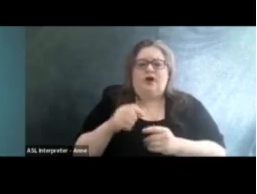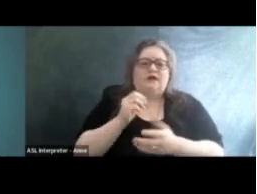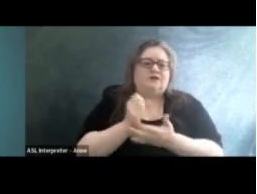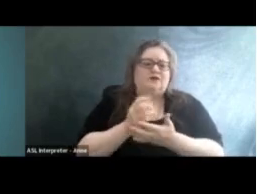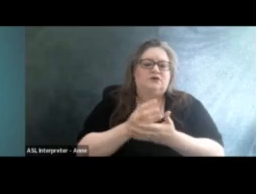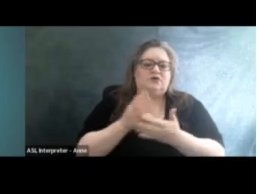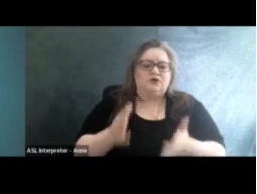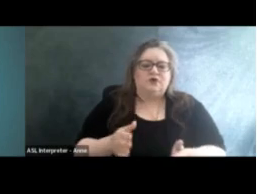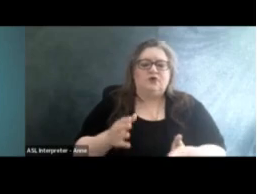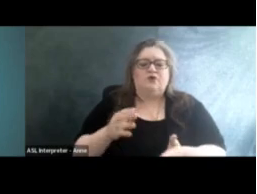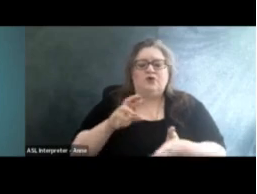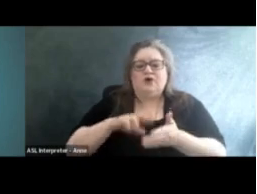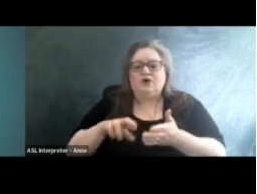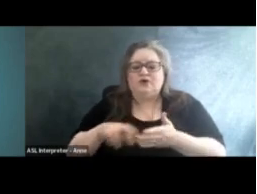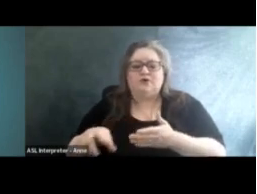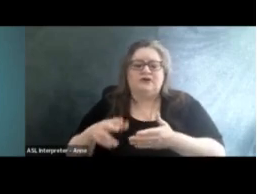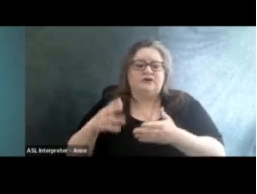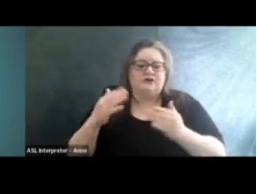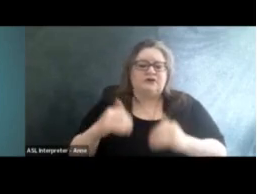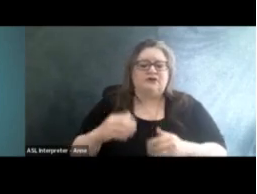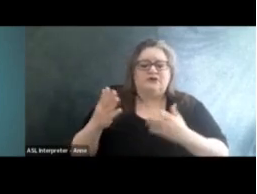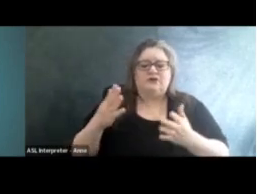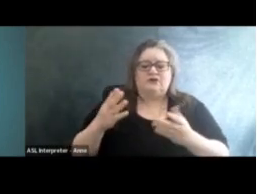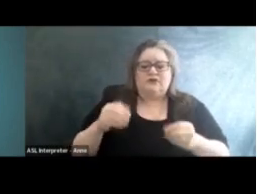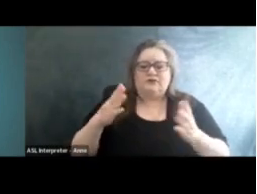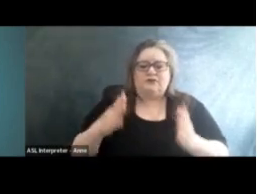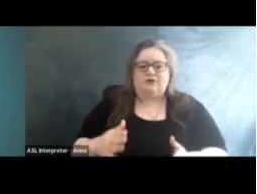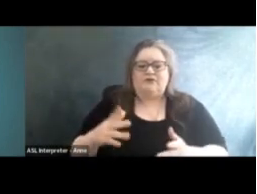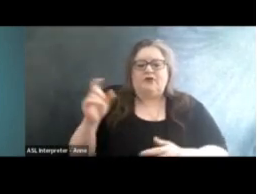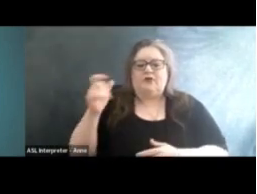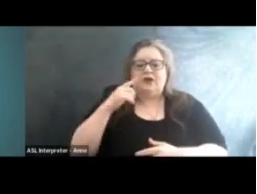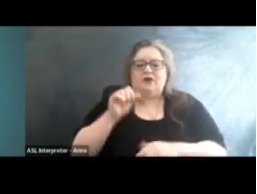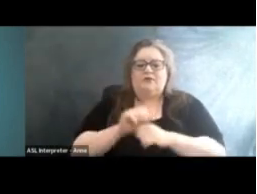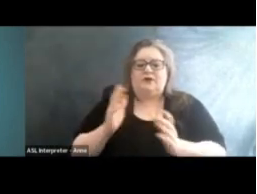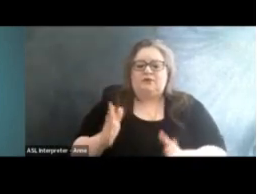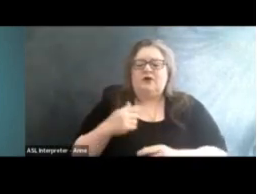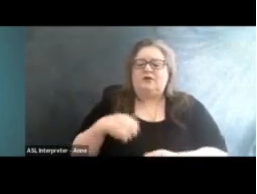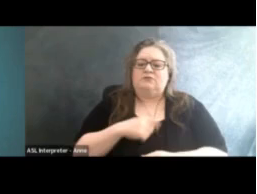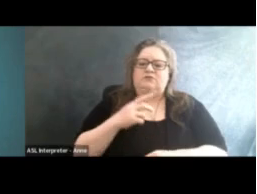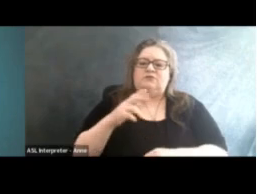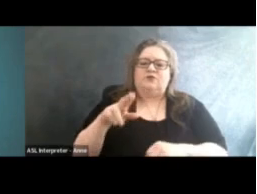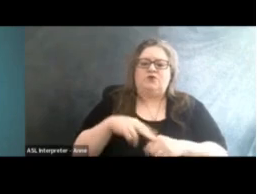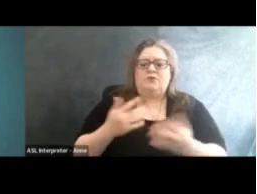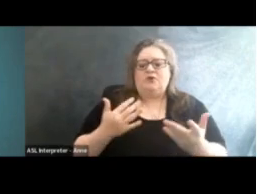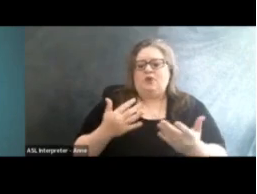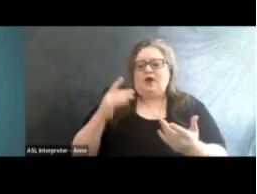researcher, analyst, a service provider, organization employee or a government employee. And we usually wait around when we